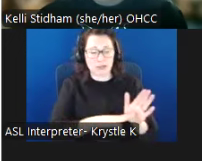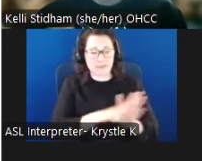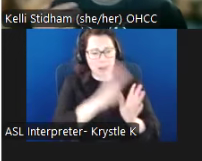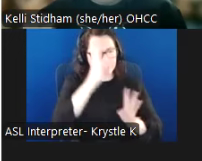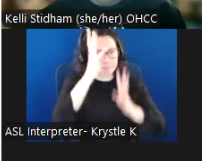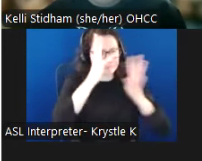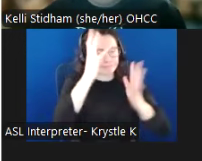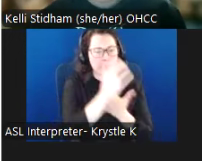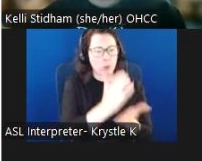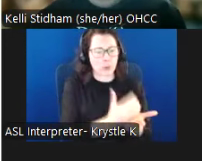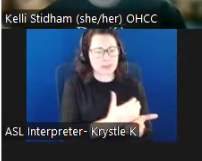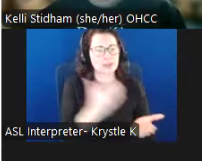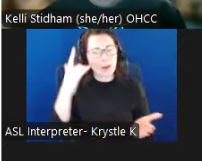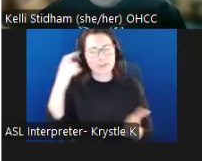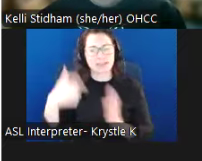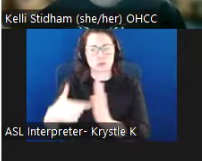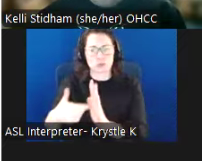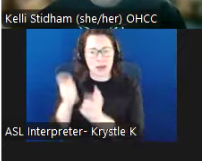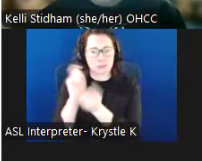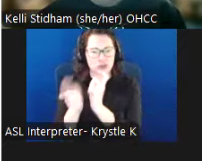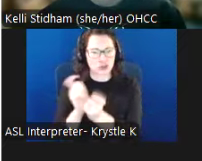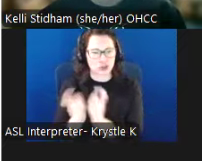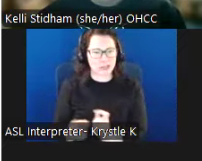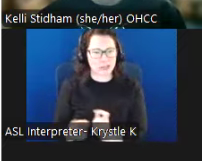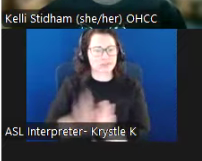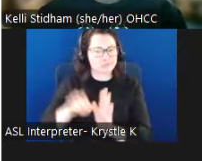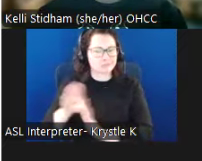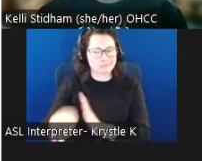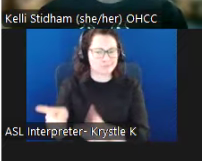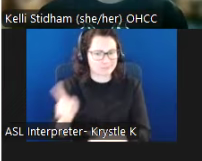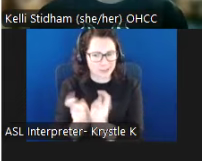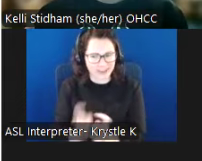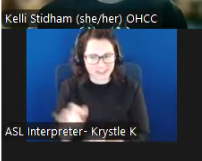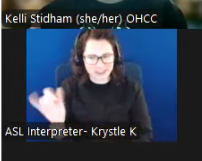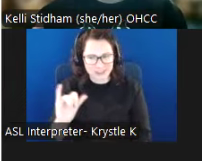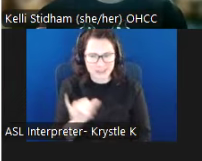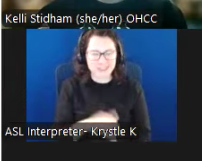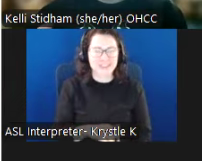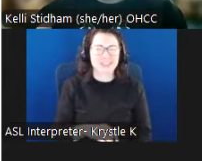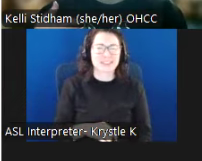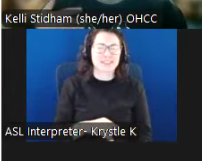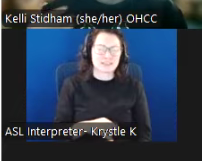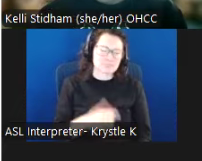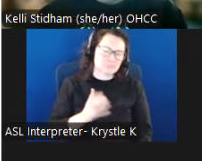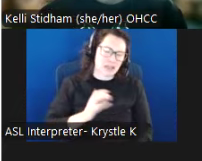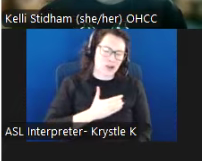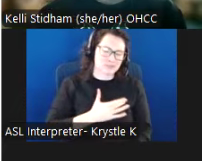because requirements change uh uh frequently as well um in this line of